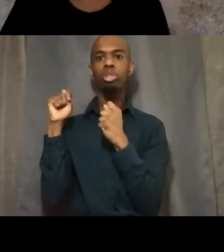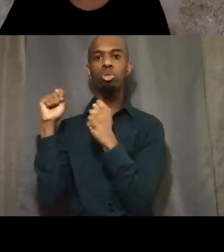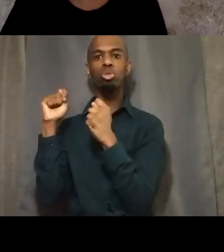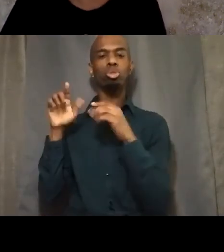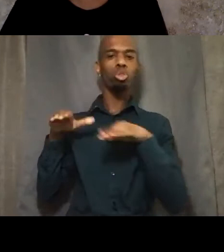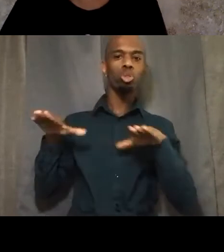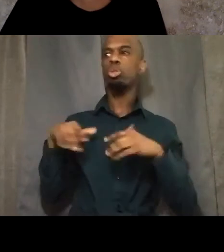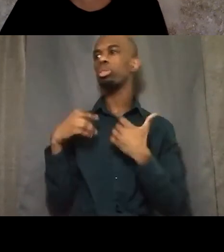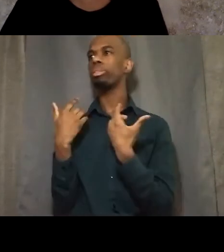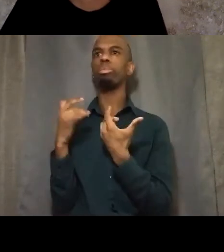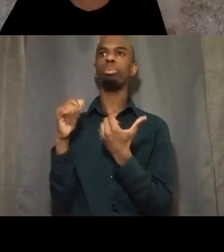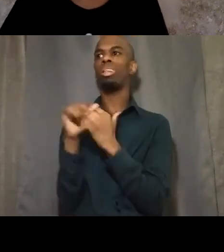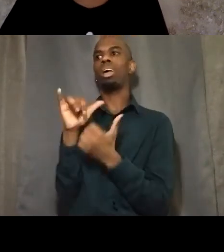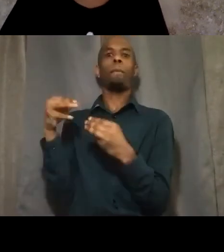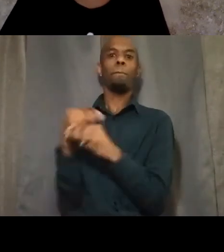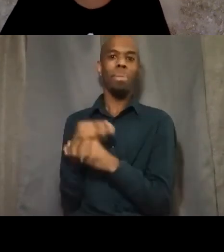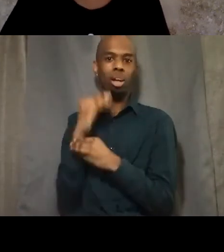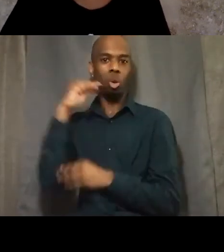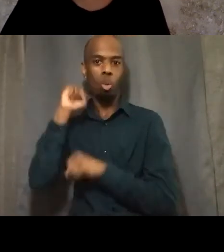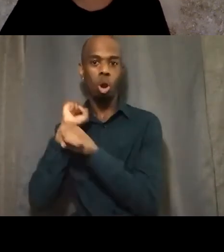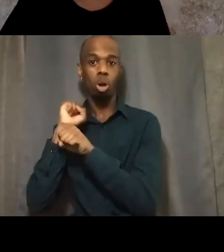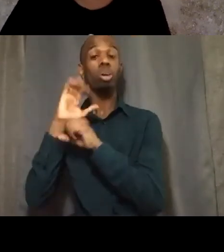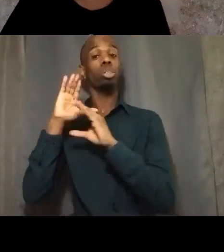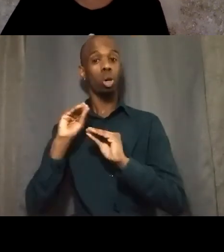And it helped them to not only meet the daily survival needs